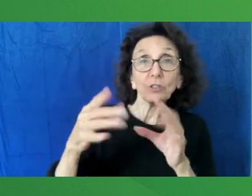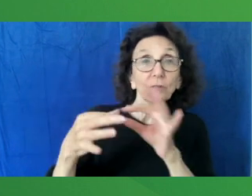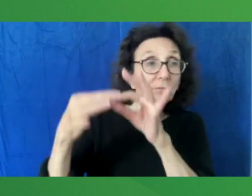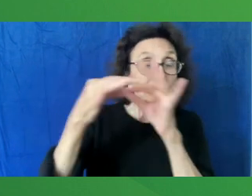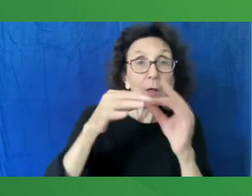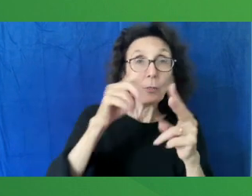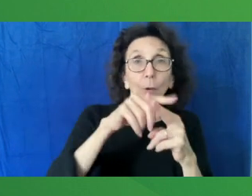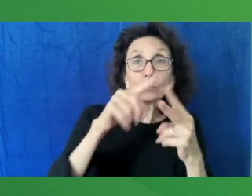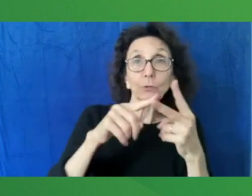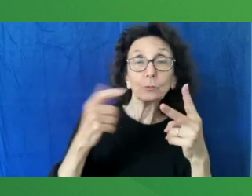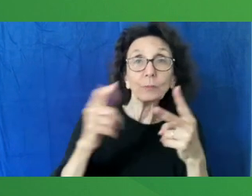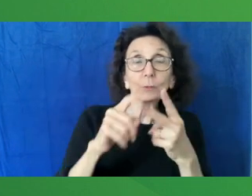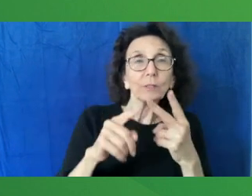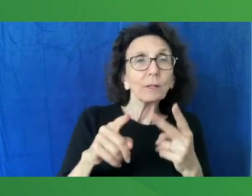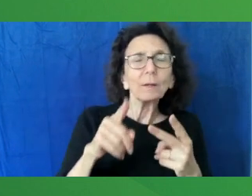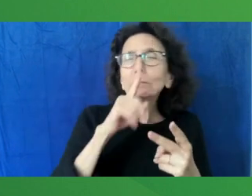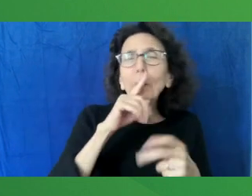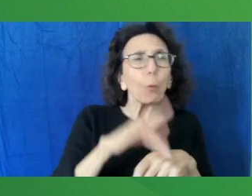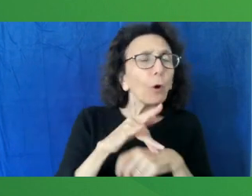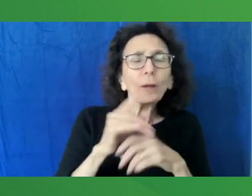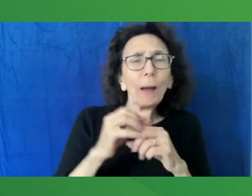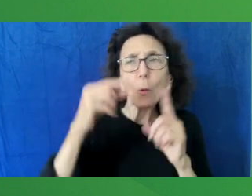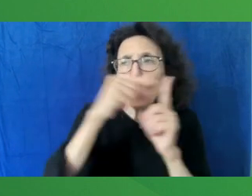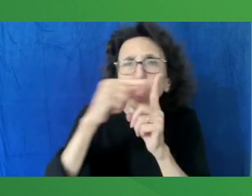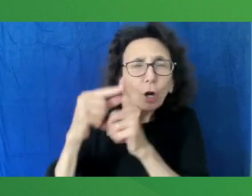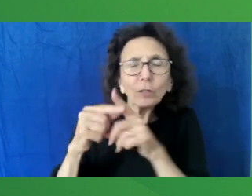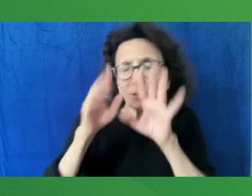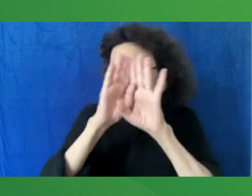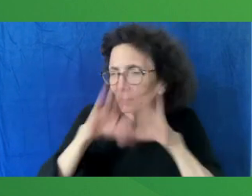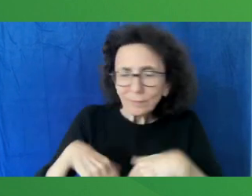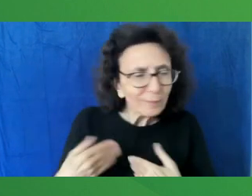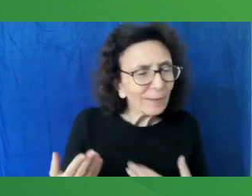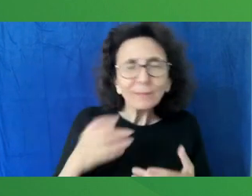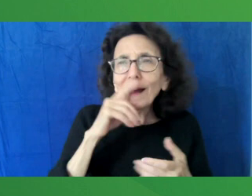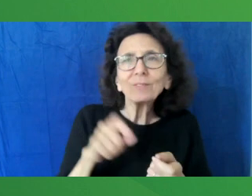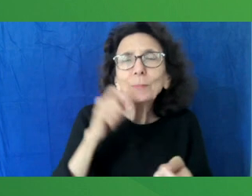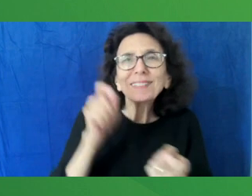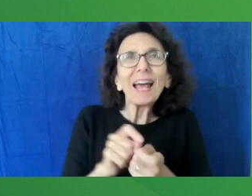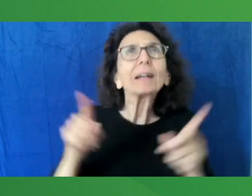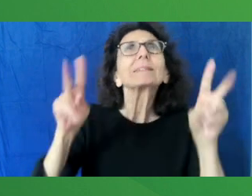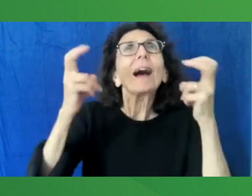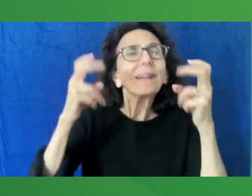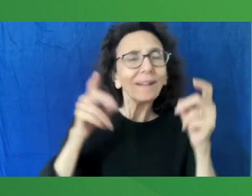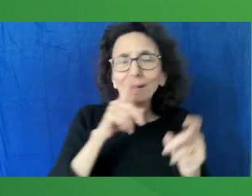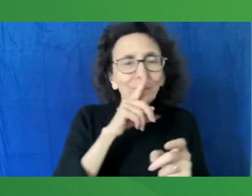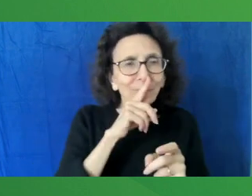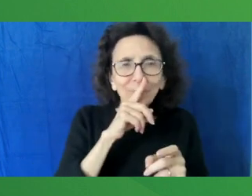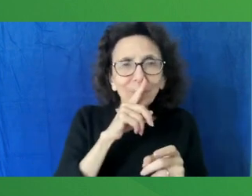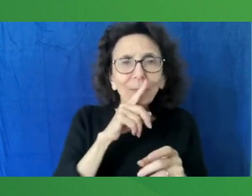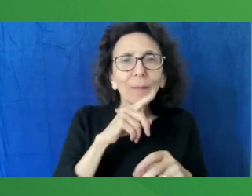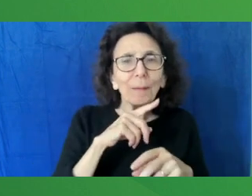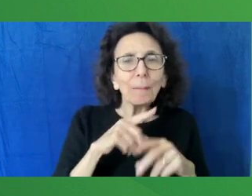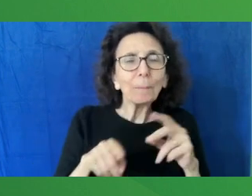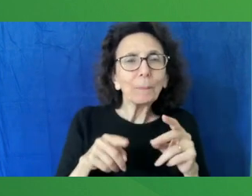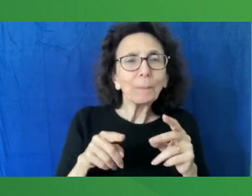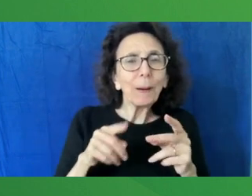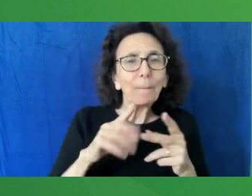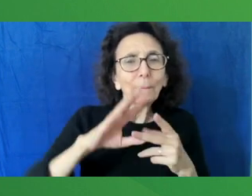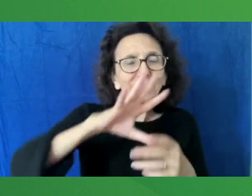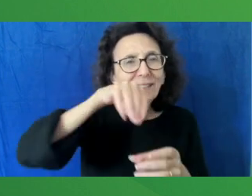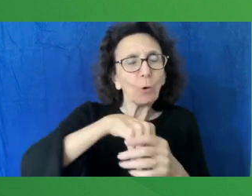So don't get hung up on it being exactly worded as it is in the NSTA lesson plan.